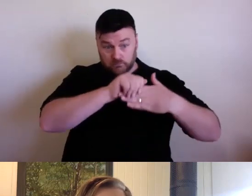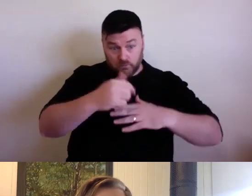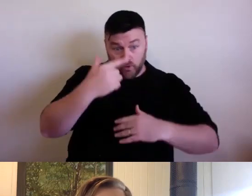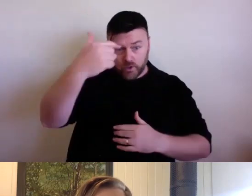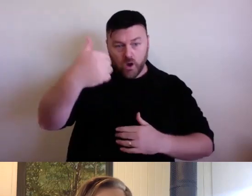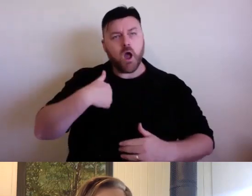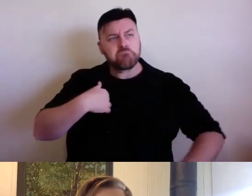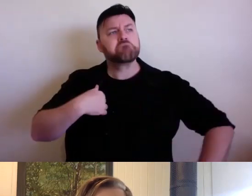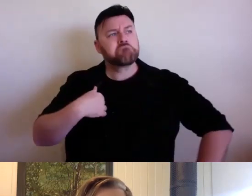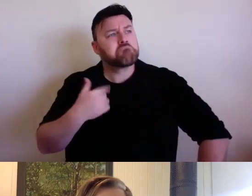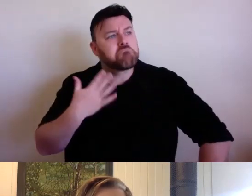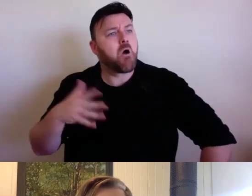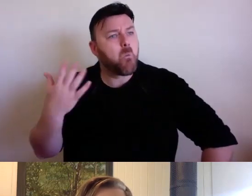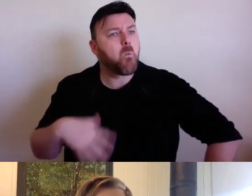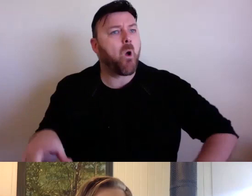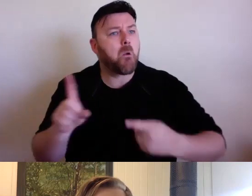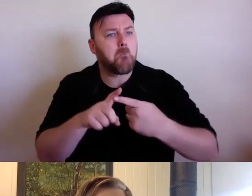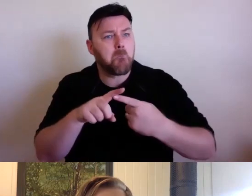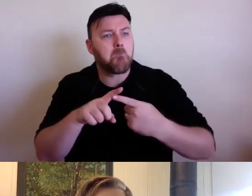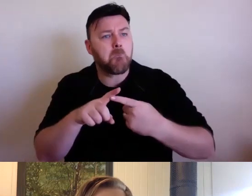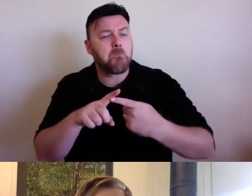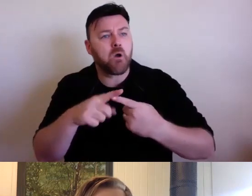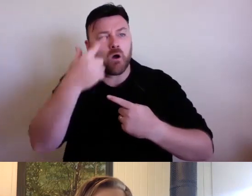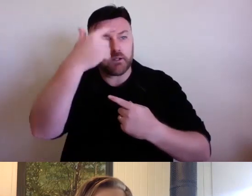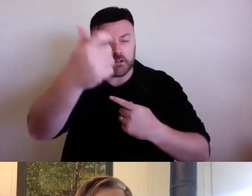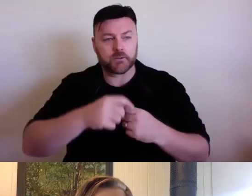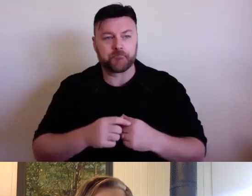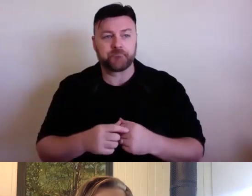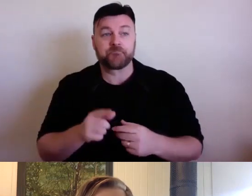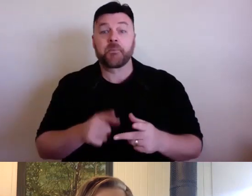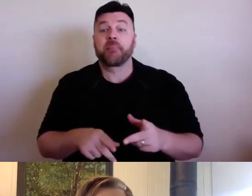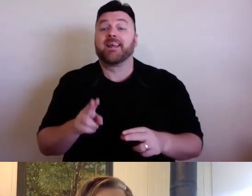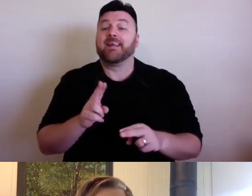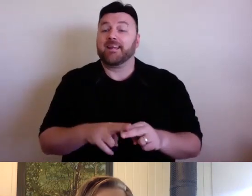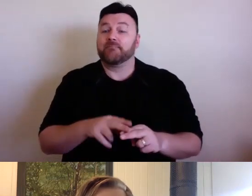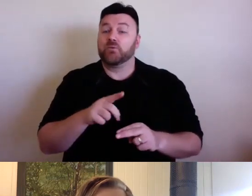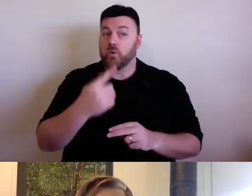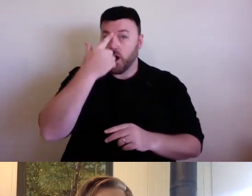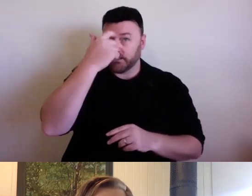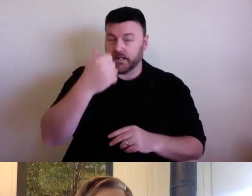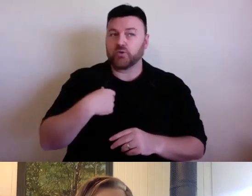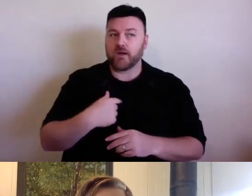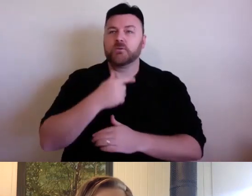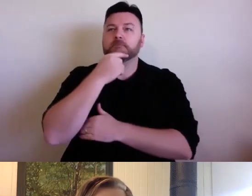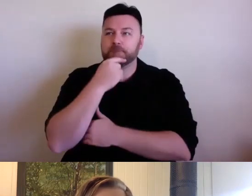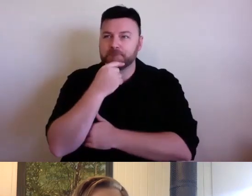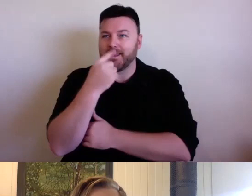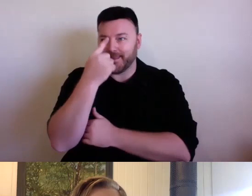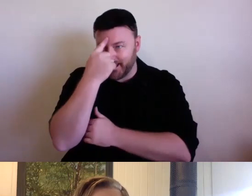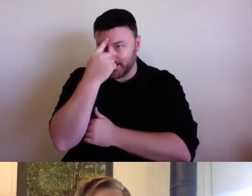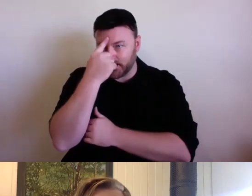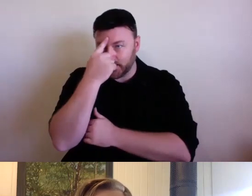to do this", can prepare or think about what are the actual losses of